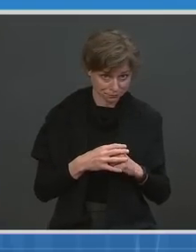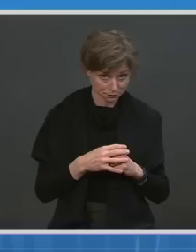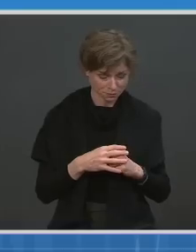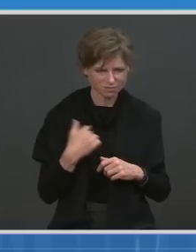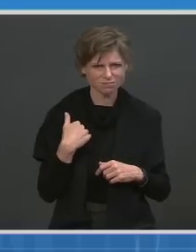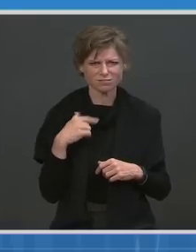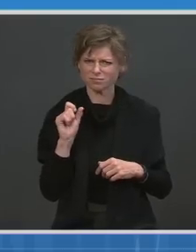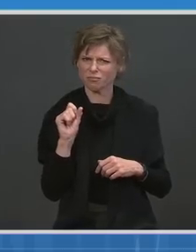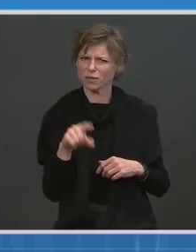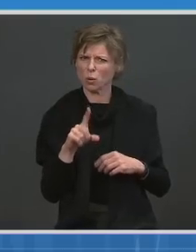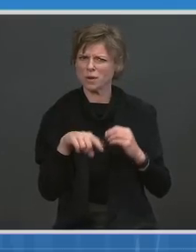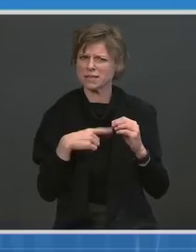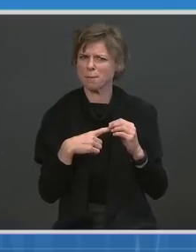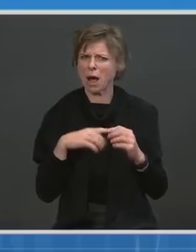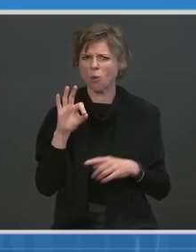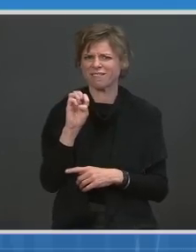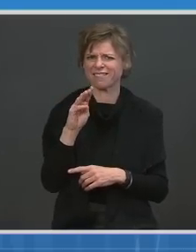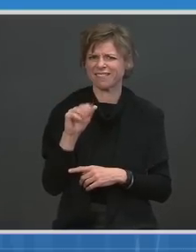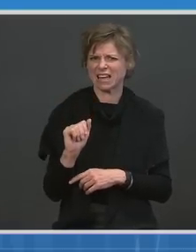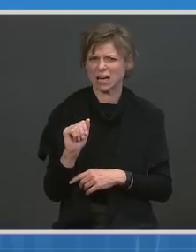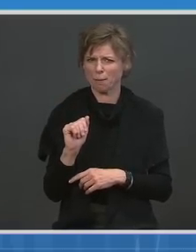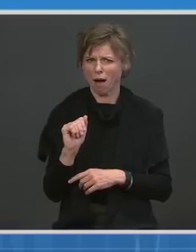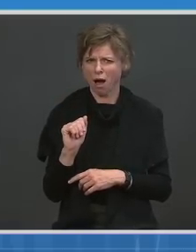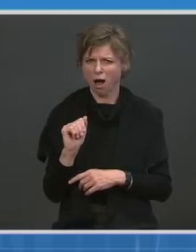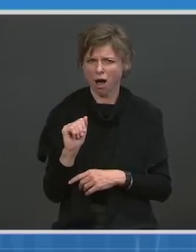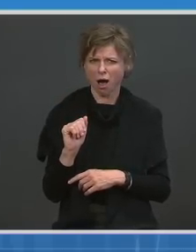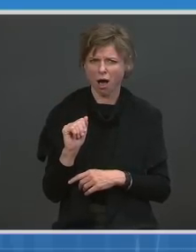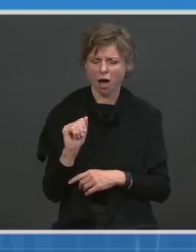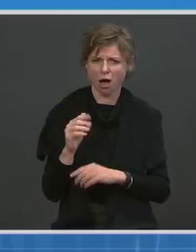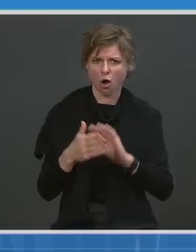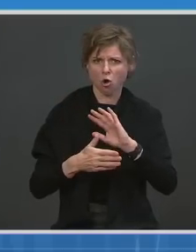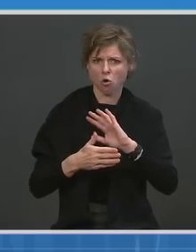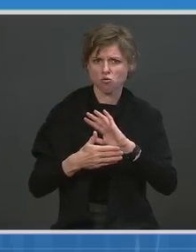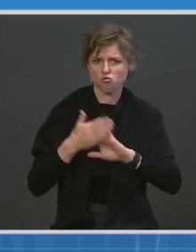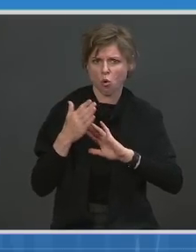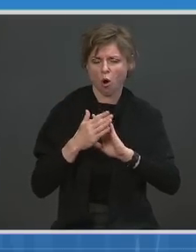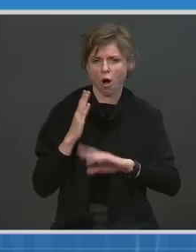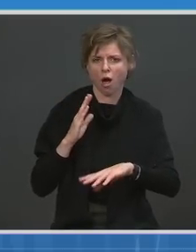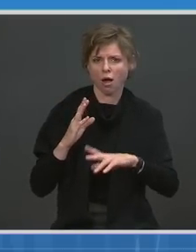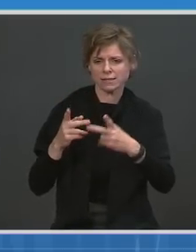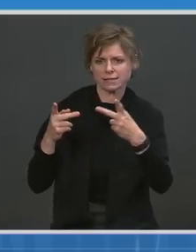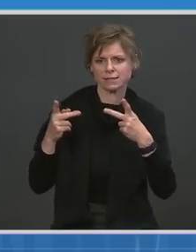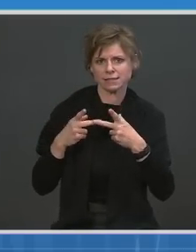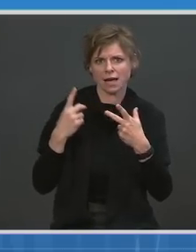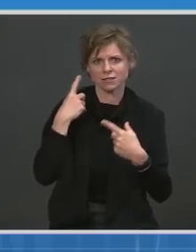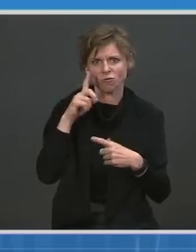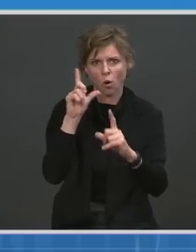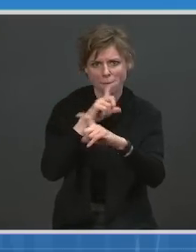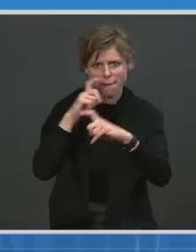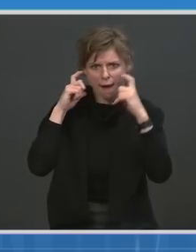FEMA-run federal mass vaccination sites and clarify some confusion I'm hearing that's out there.